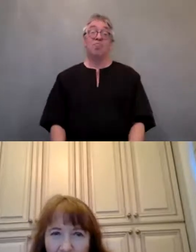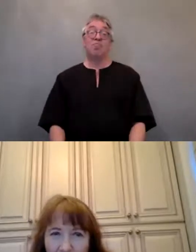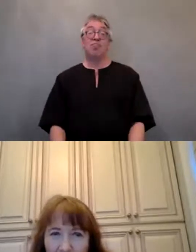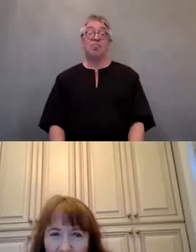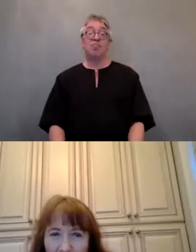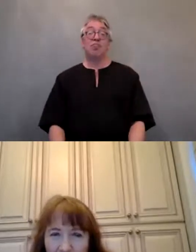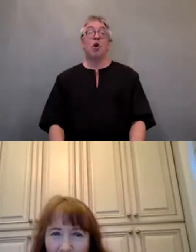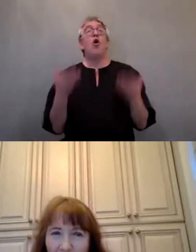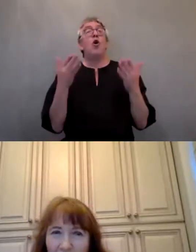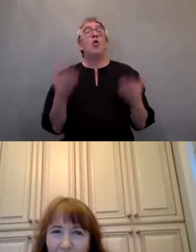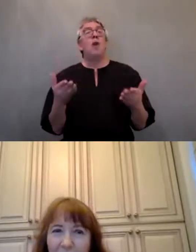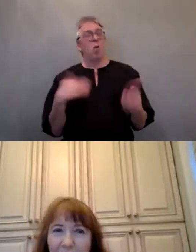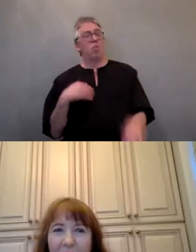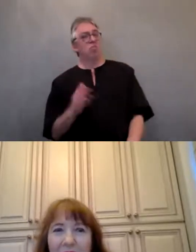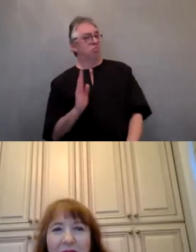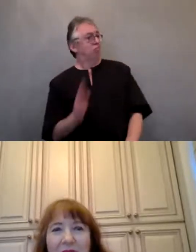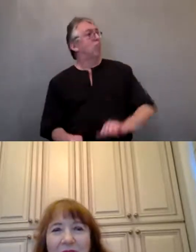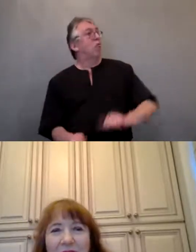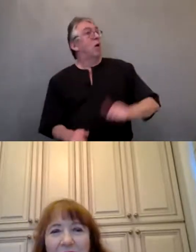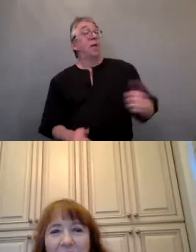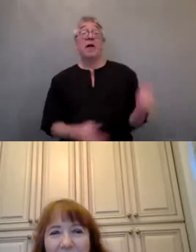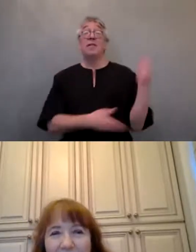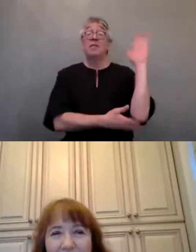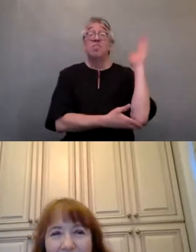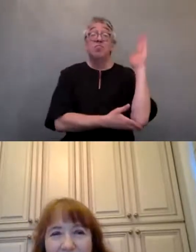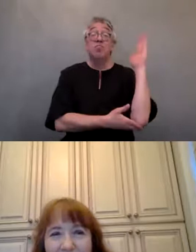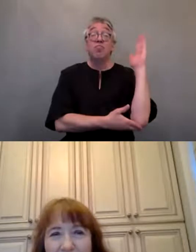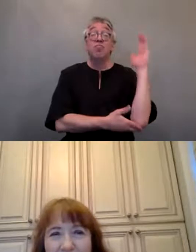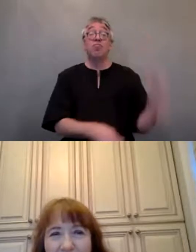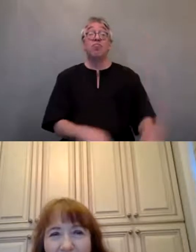important information. I would